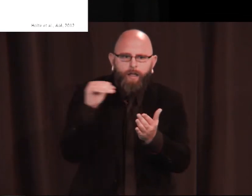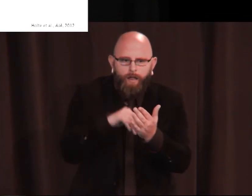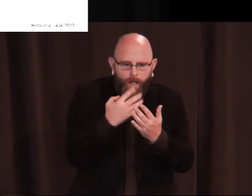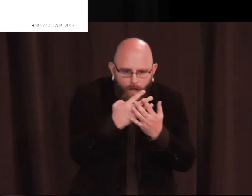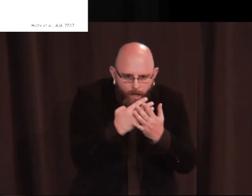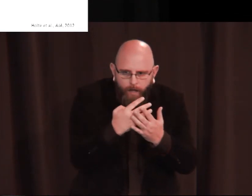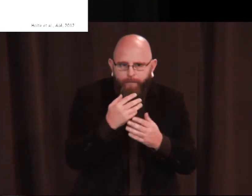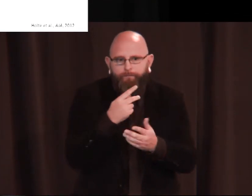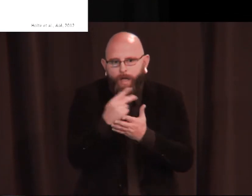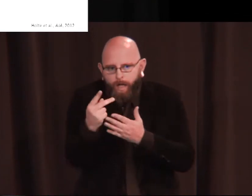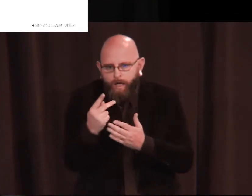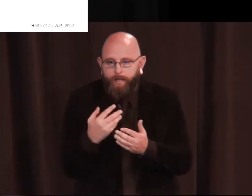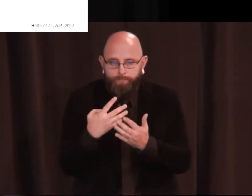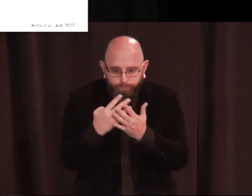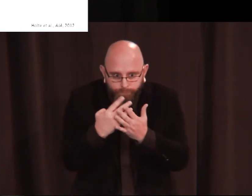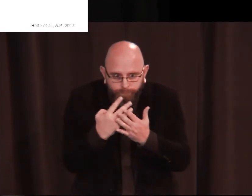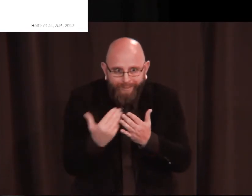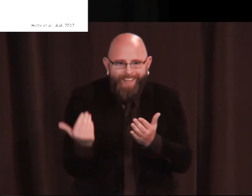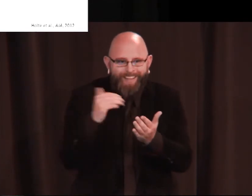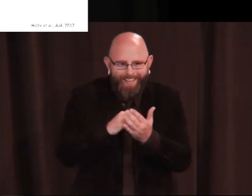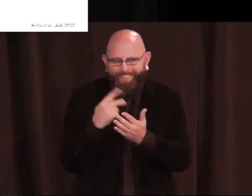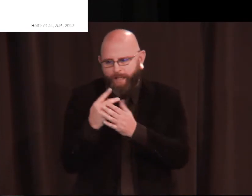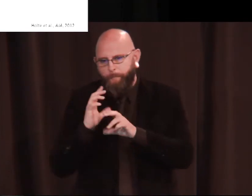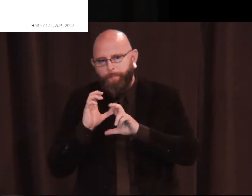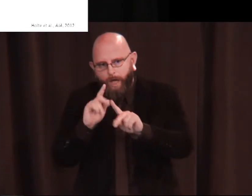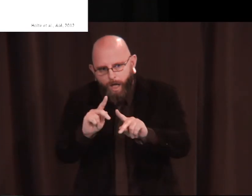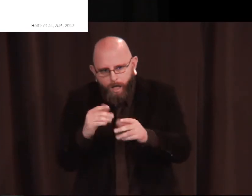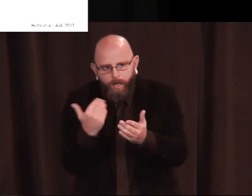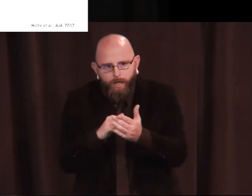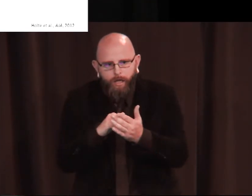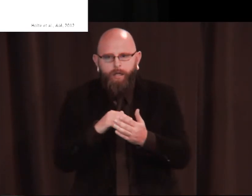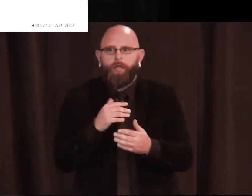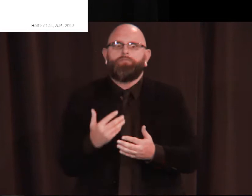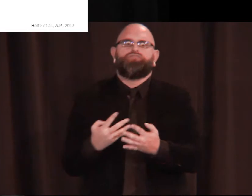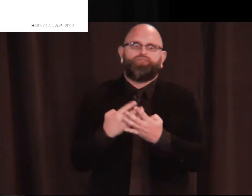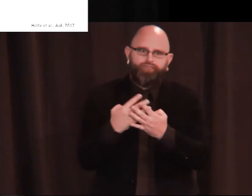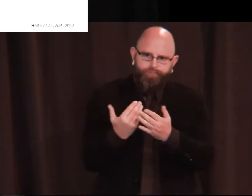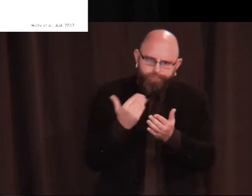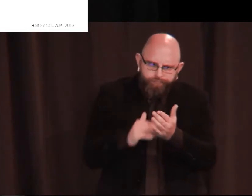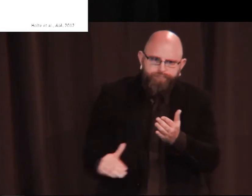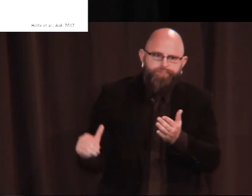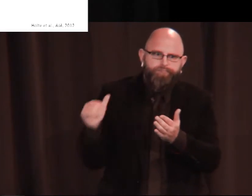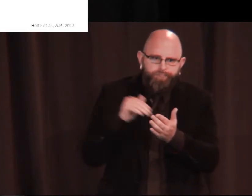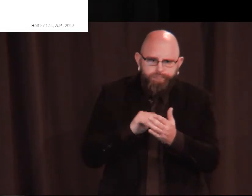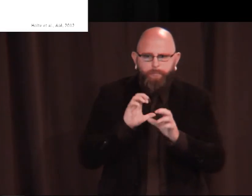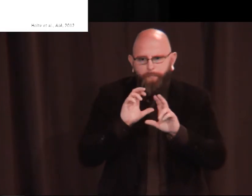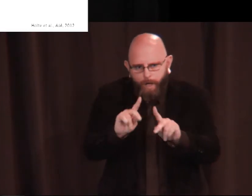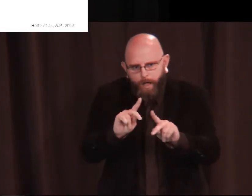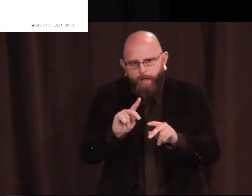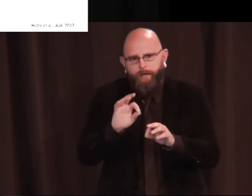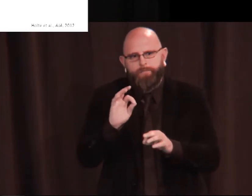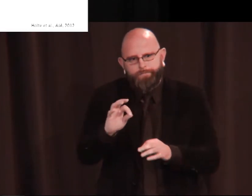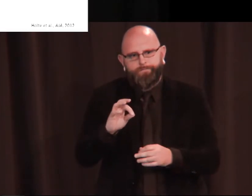they went back to the hospital, they had another screen, they went back to the hospital, they had another screen. And they didn't go on and get that diagnostic testing.